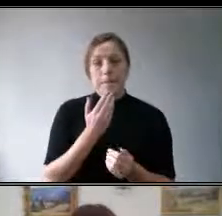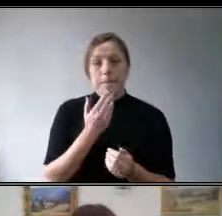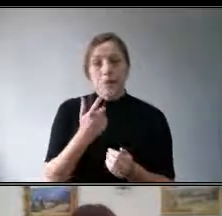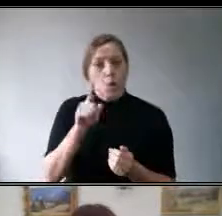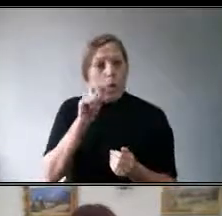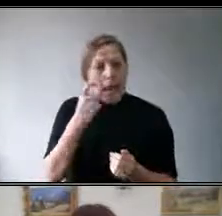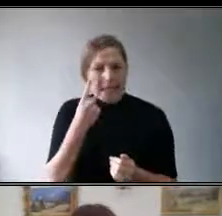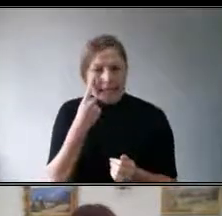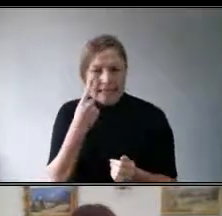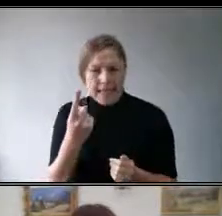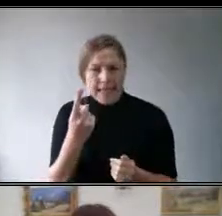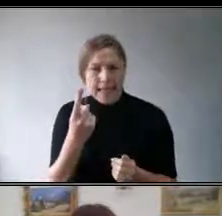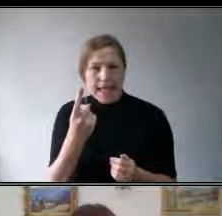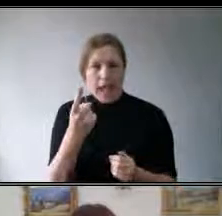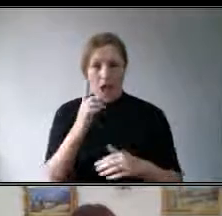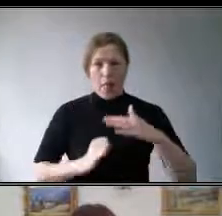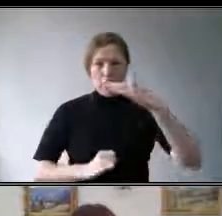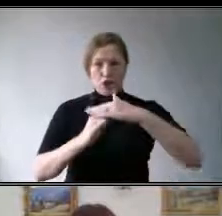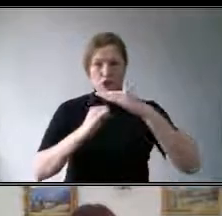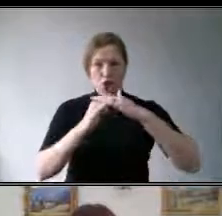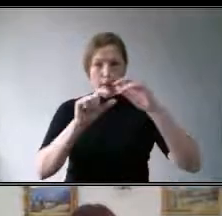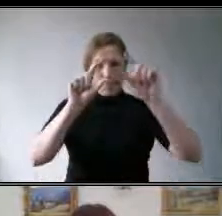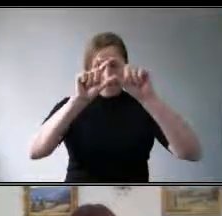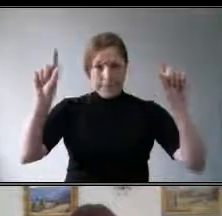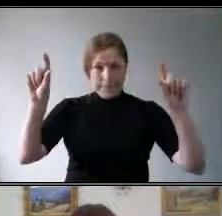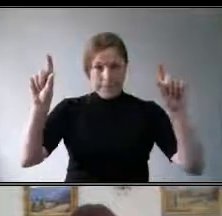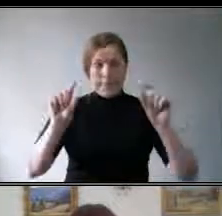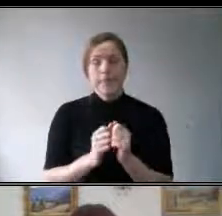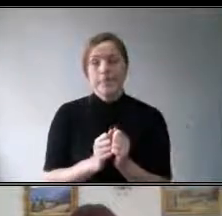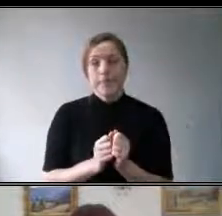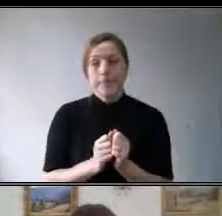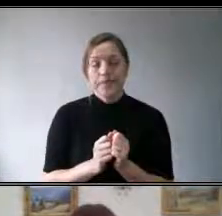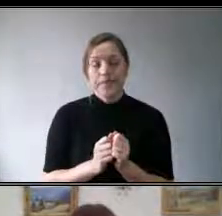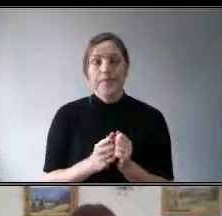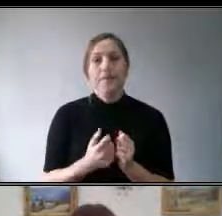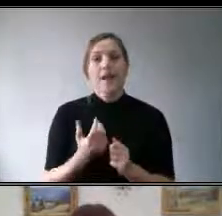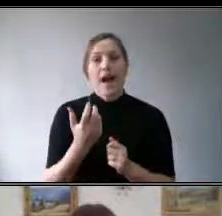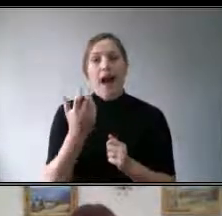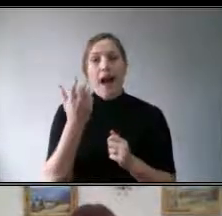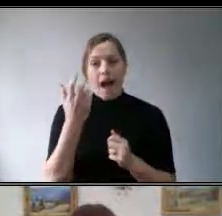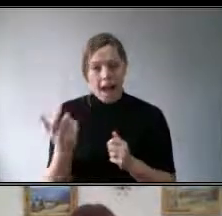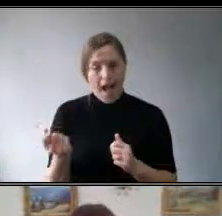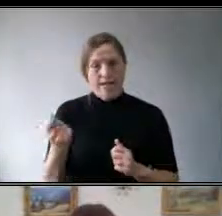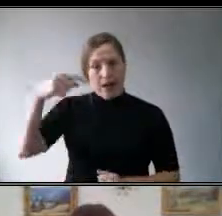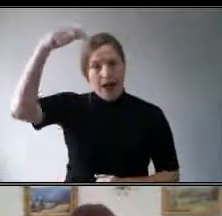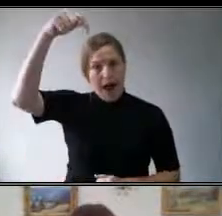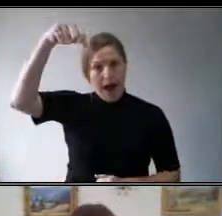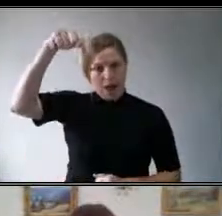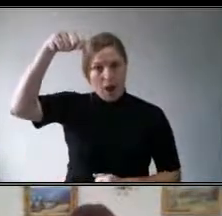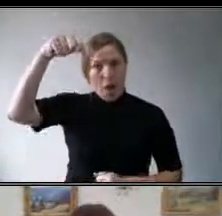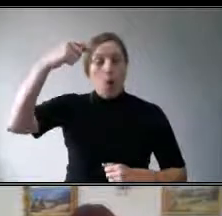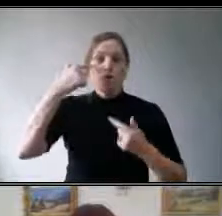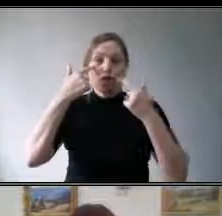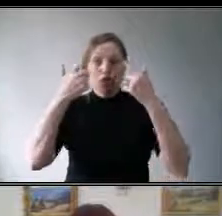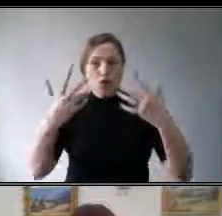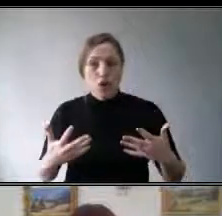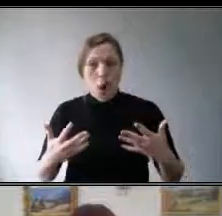uh up the top of the screen there's a little arrow function here which is view active cameras